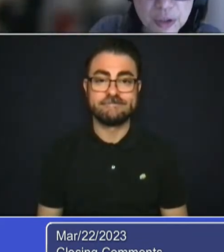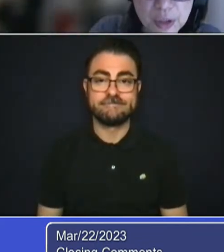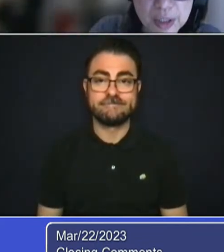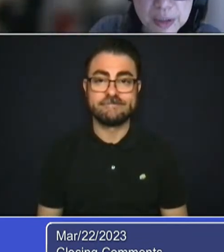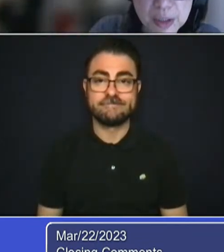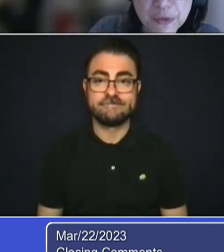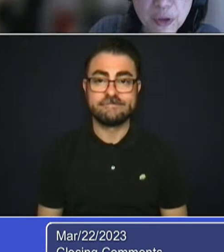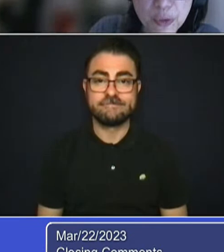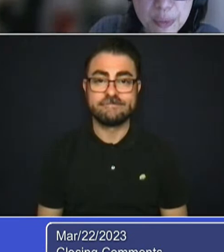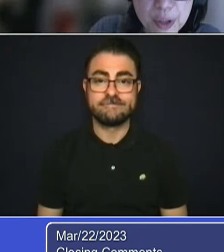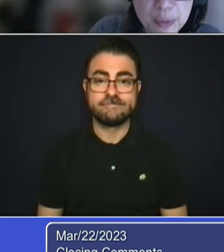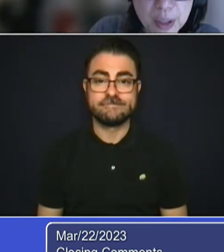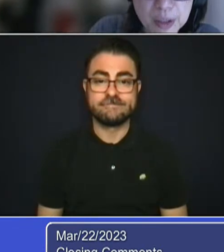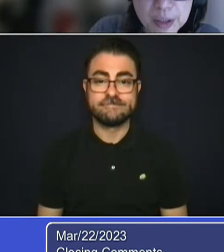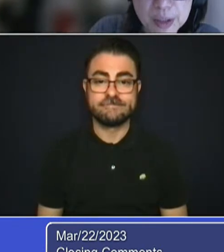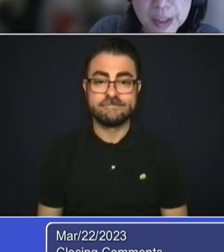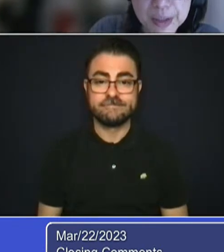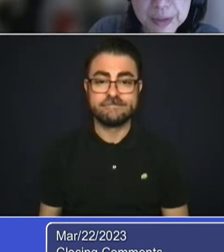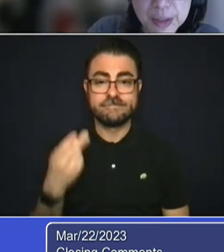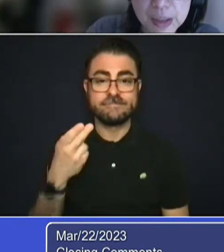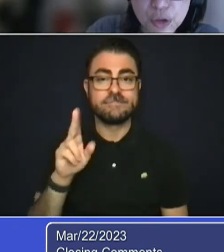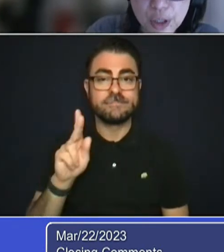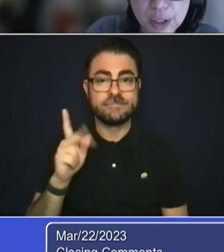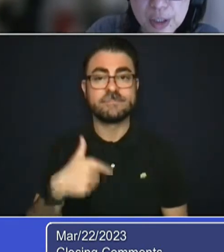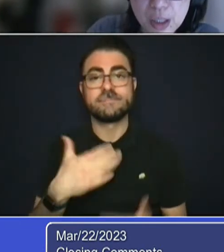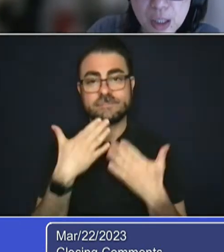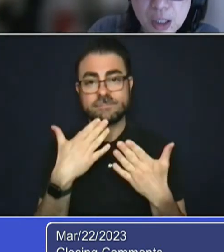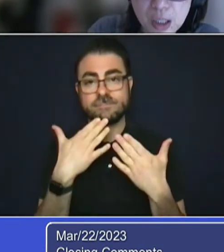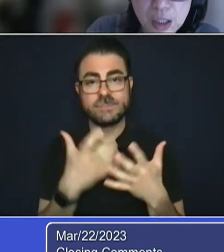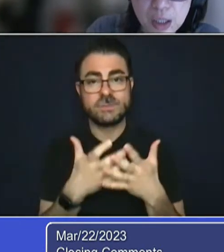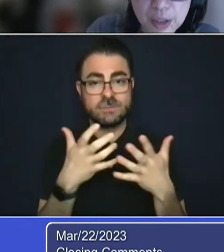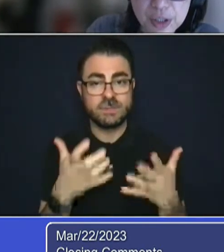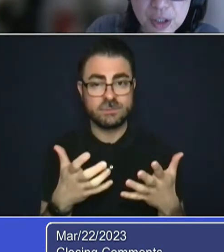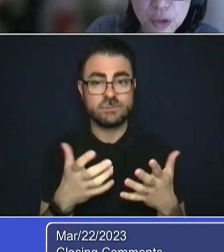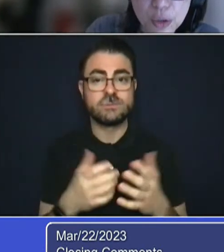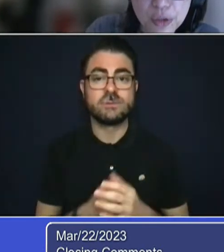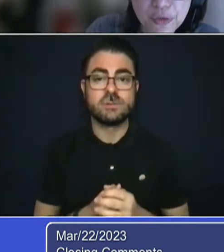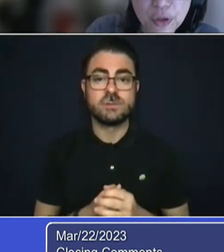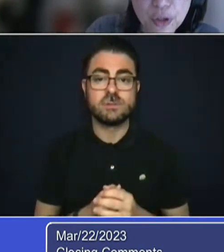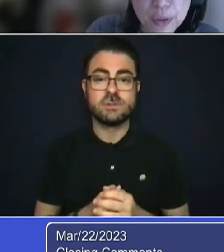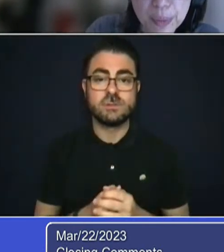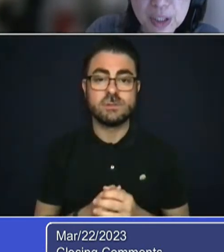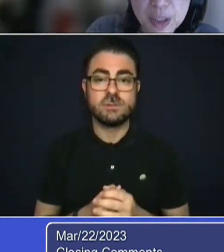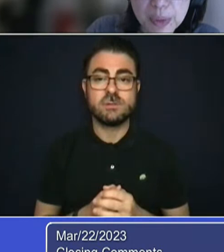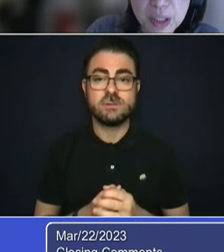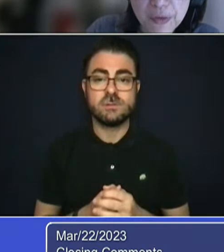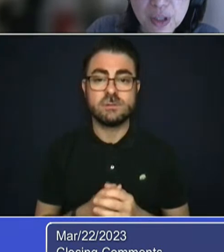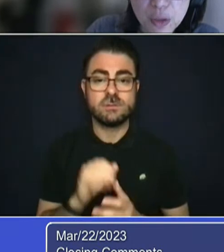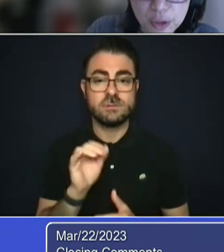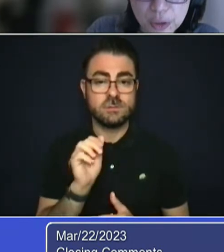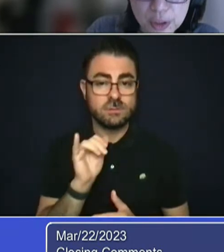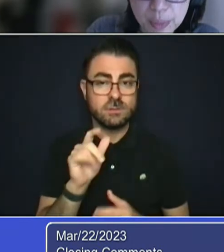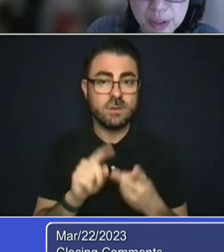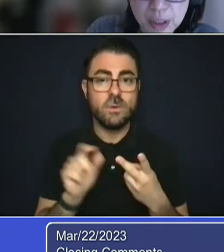THANK YOU.